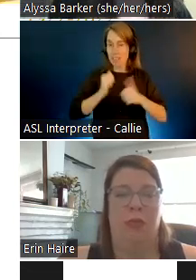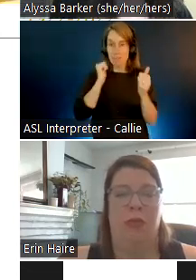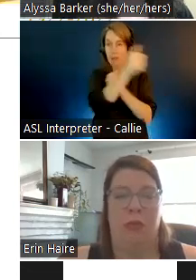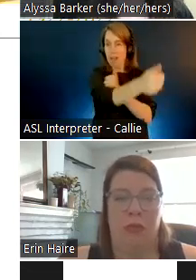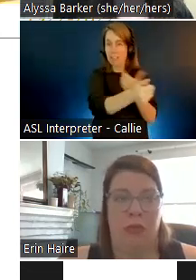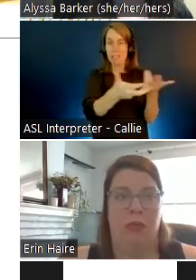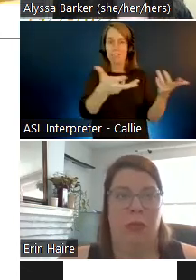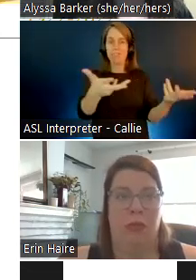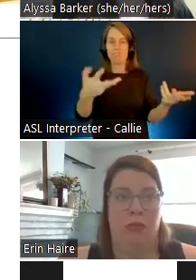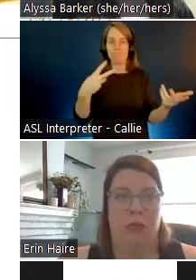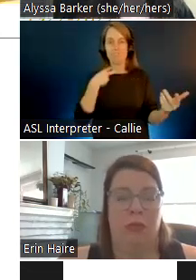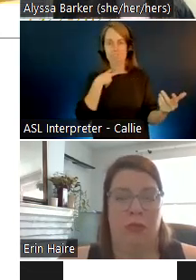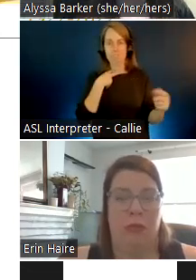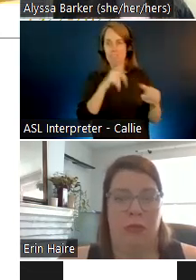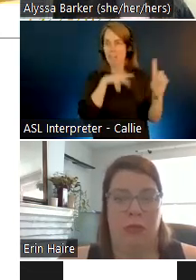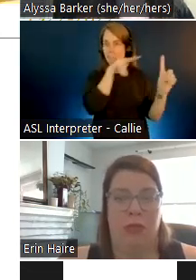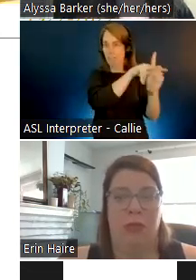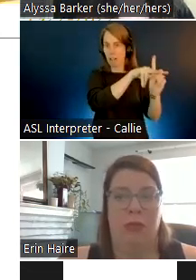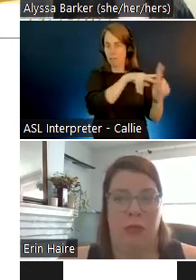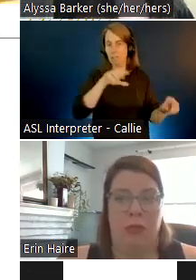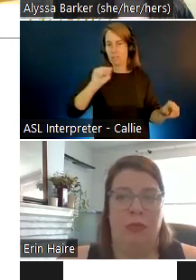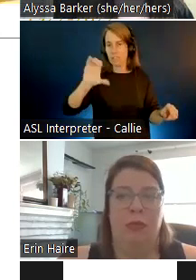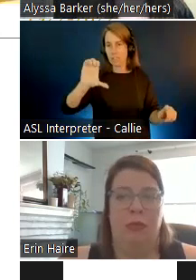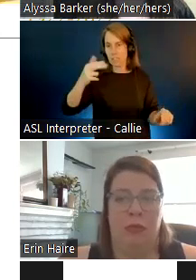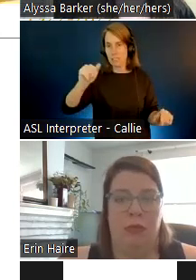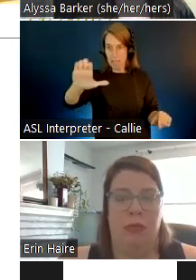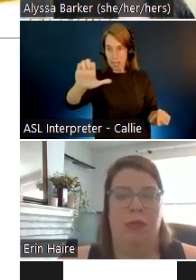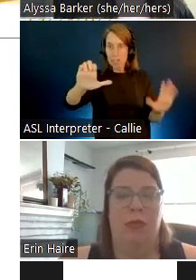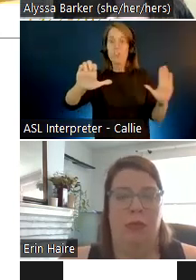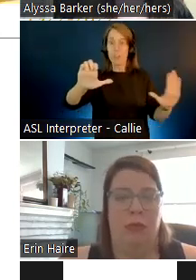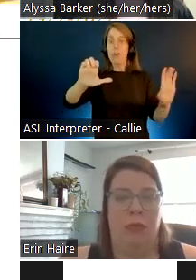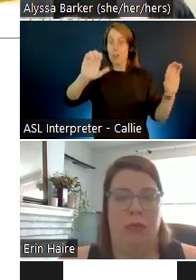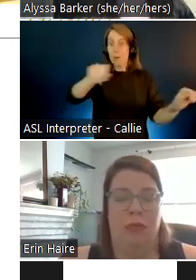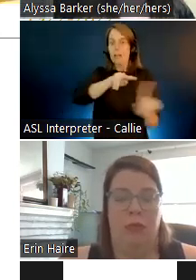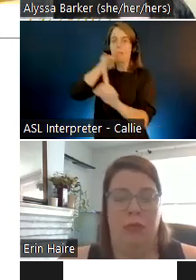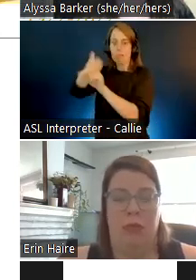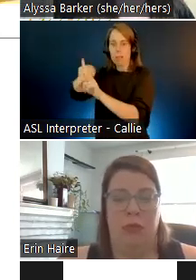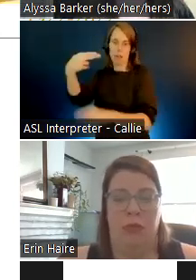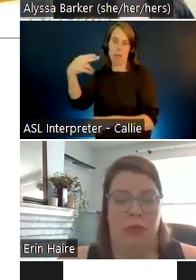if they their process is pretty much the same as ours like i said the fair housing on this um South